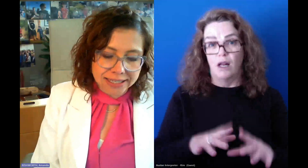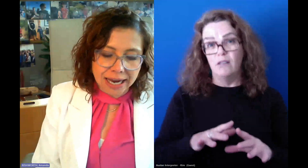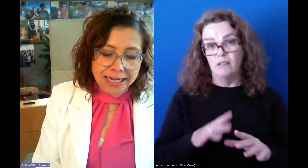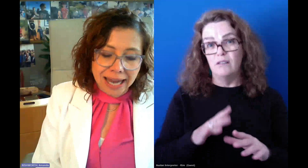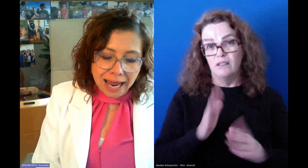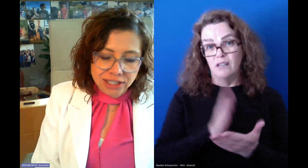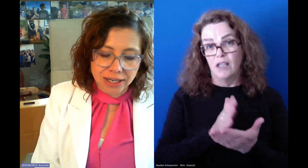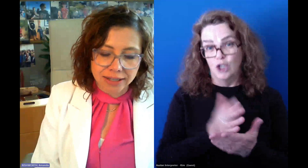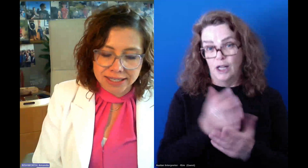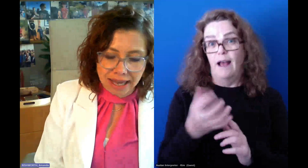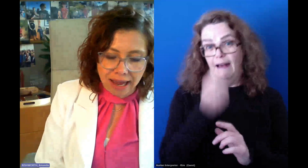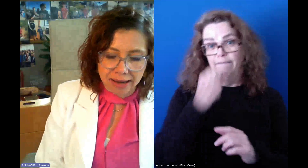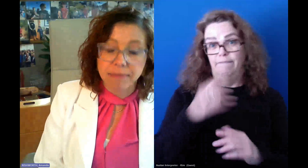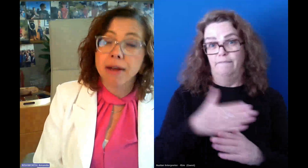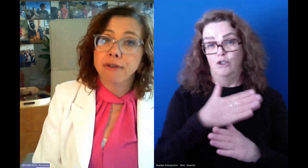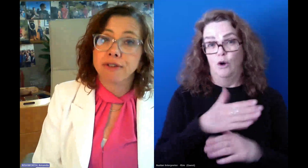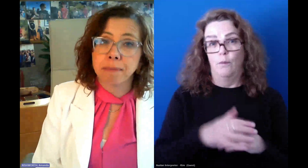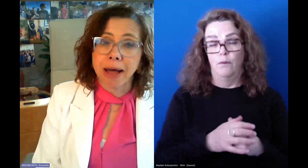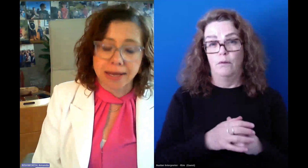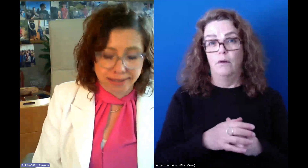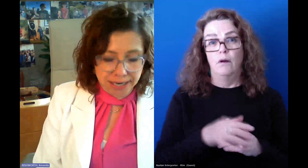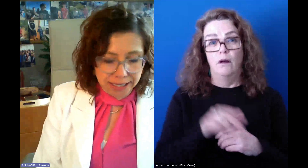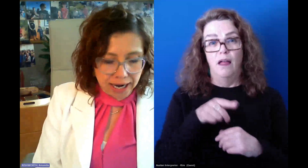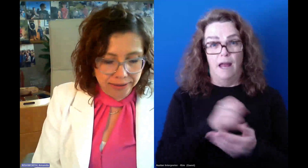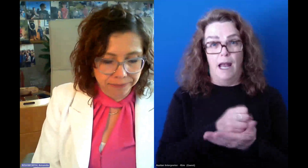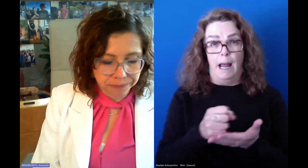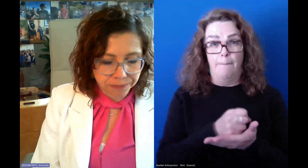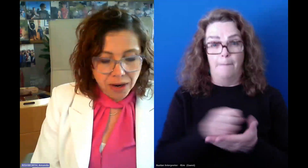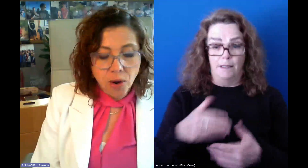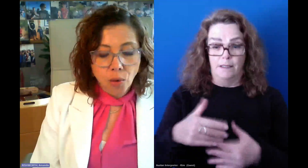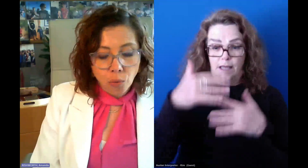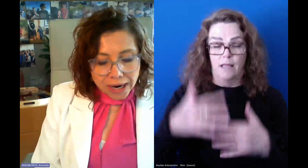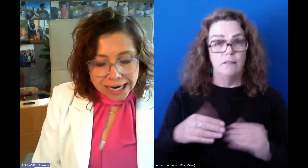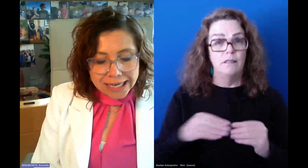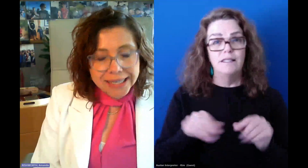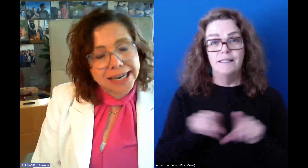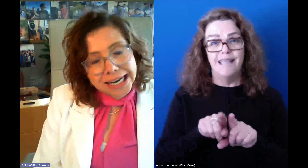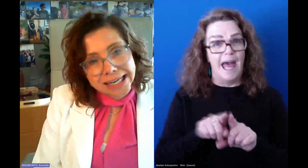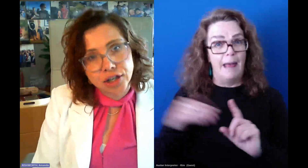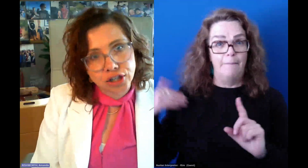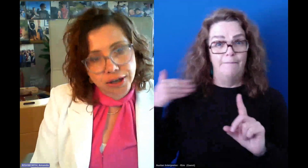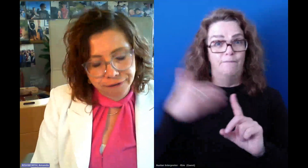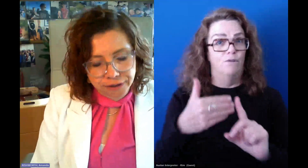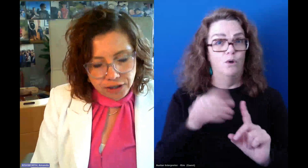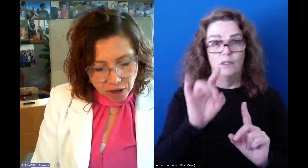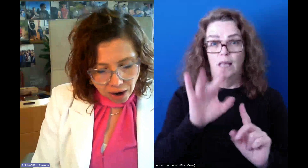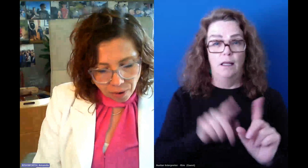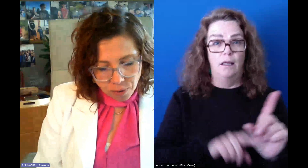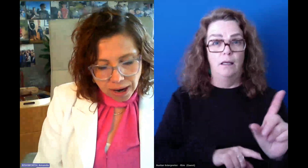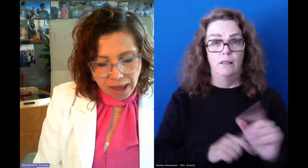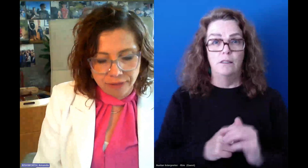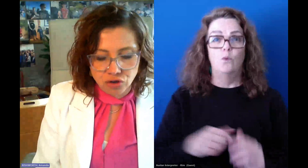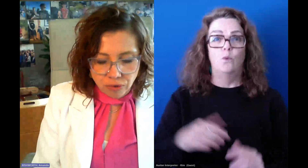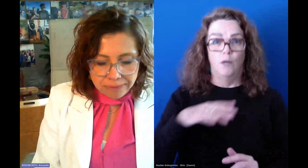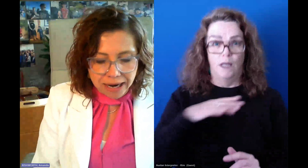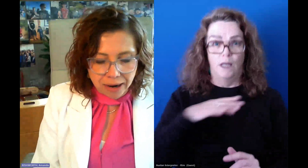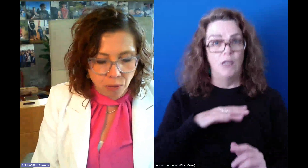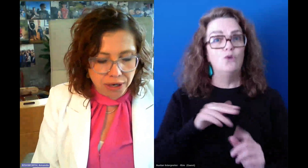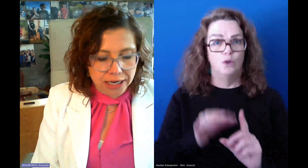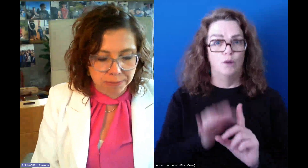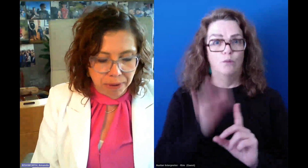has stayed largely the same for the past decade. We need to shift the dial and the DREAM Network is